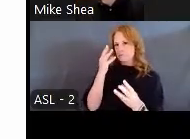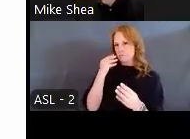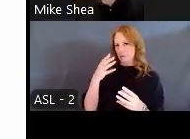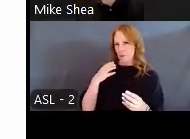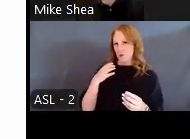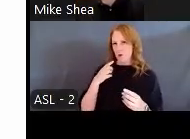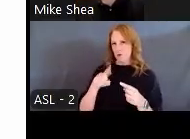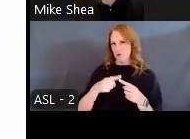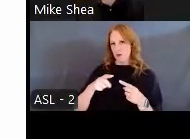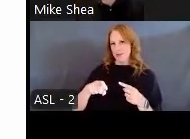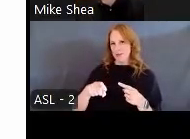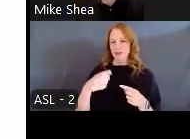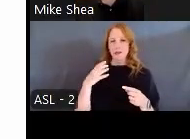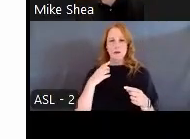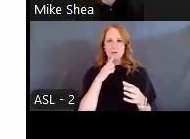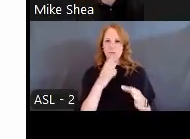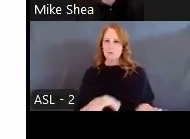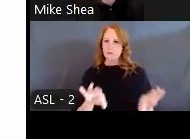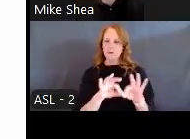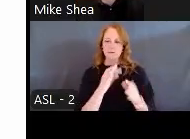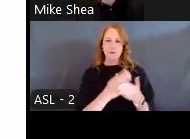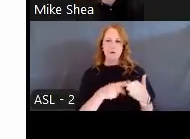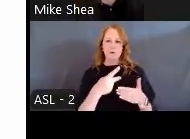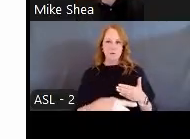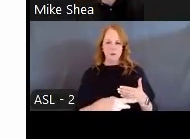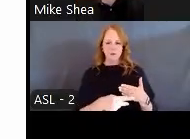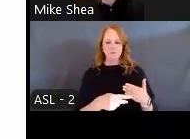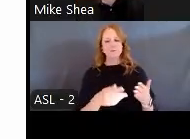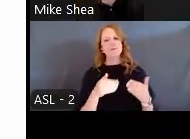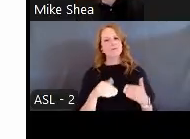coaches are a critical component of this program. The thing that they don't do, the one thing that